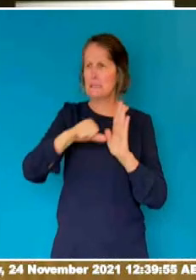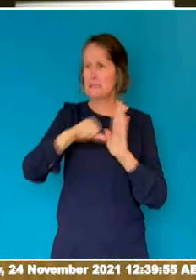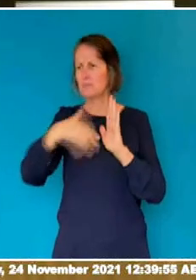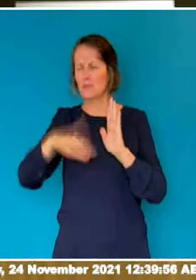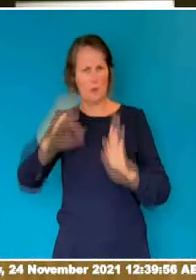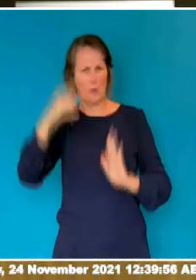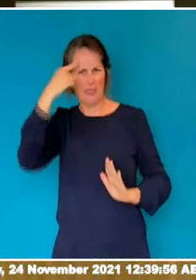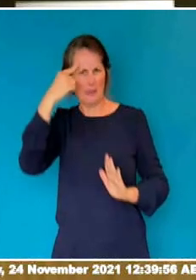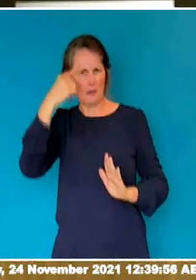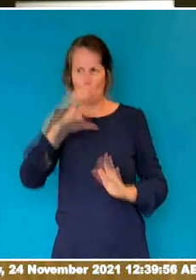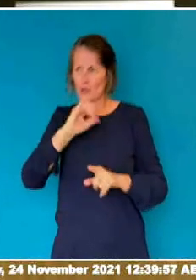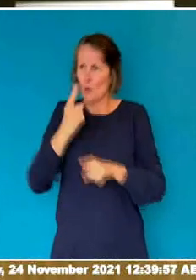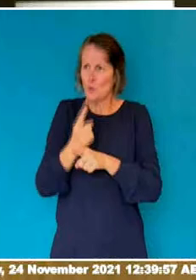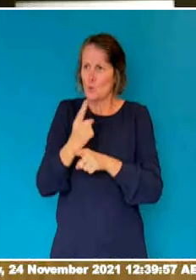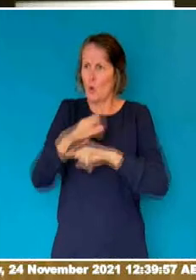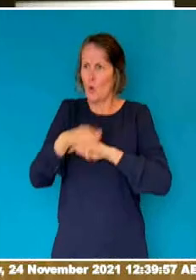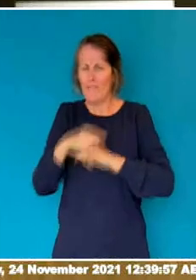We don't talk about cost widely.